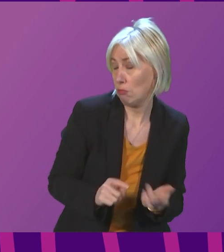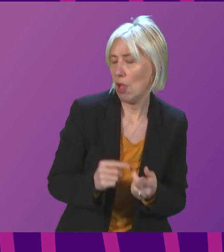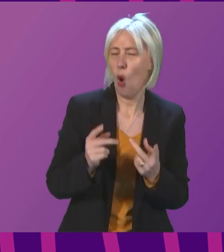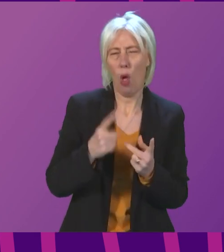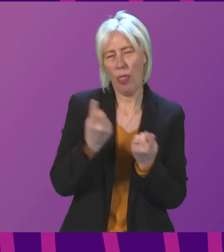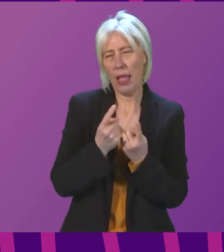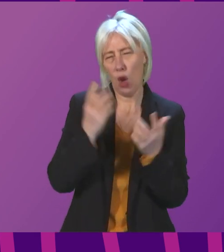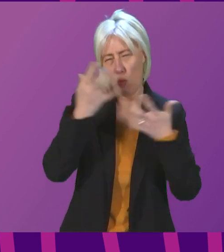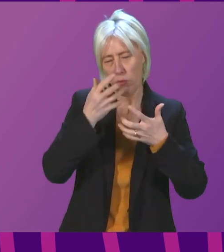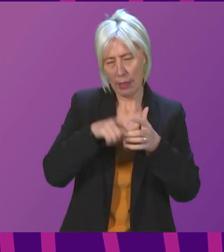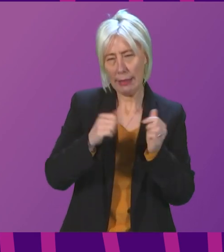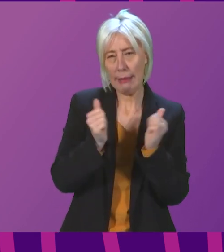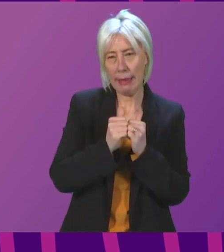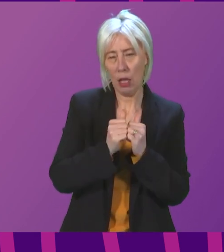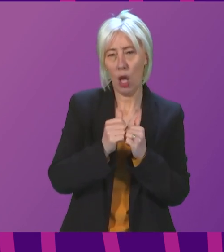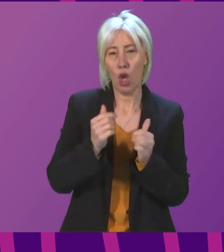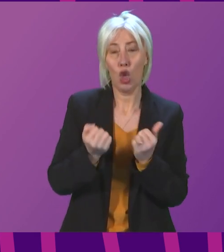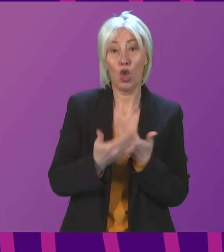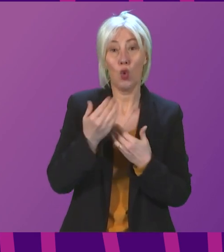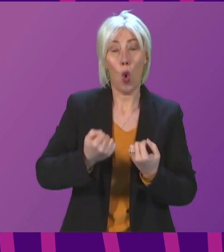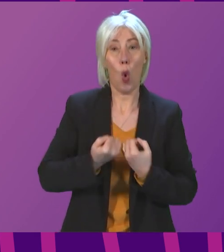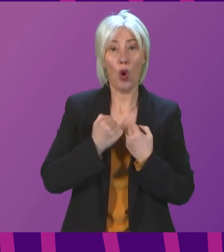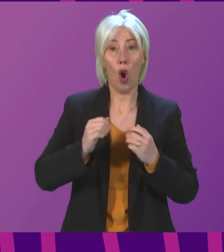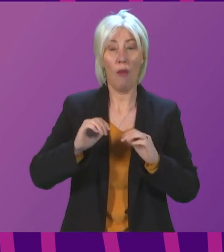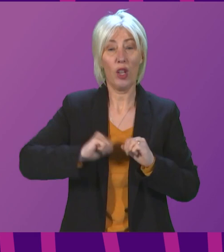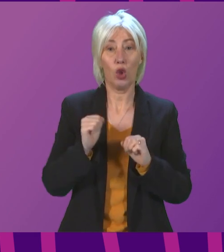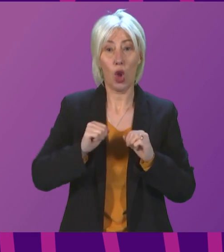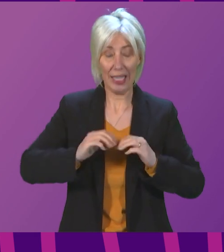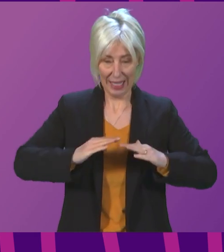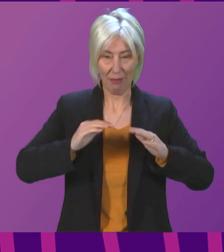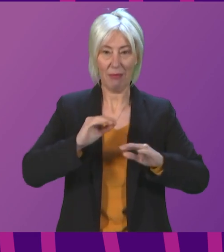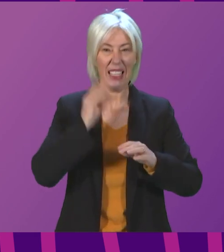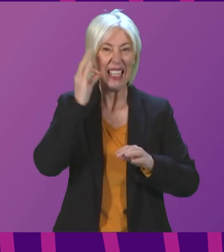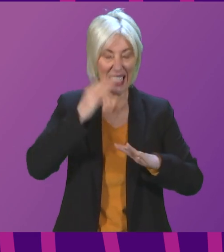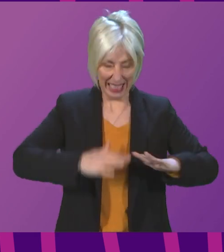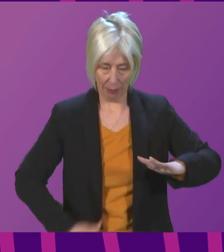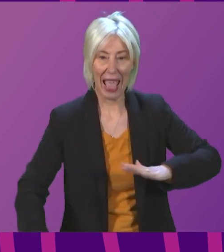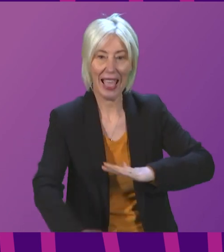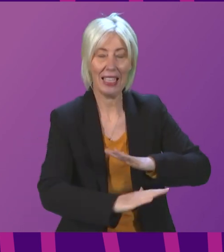One of the new owners of Scotland’s seabed is the Swedish state-owned energy company,